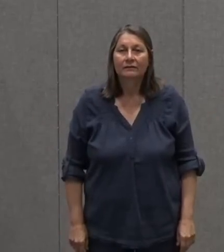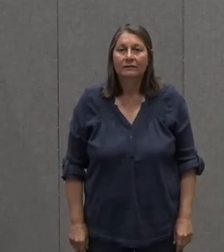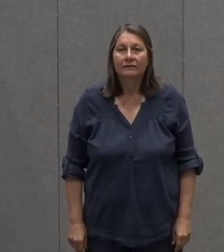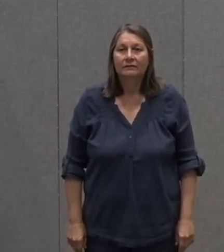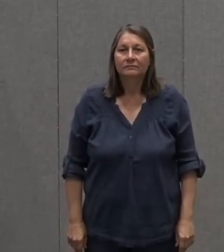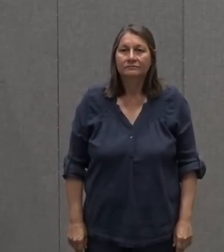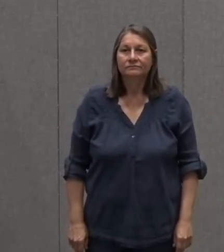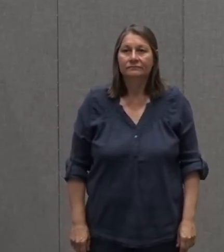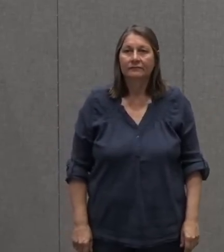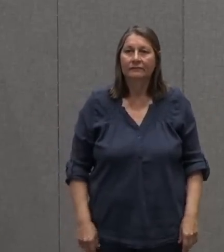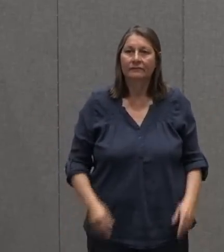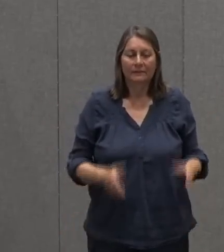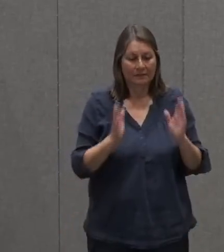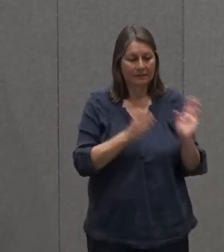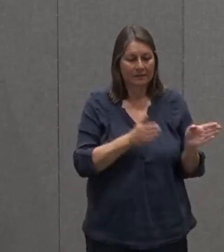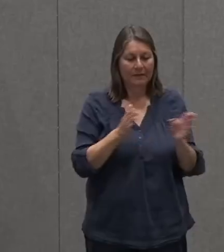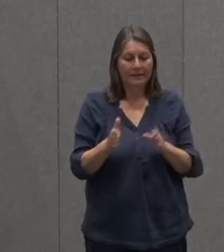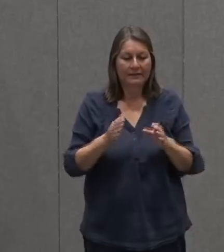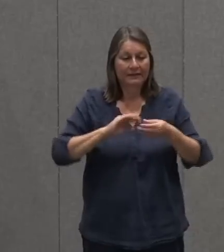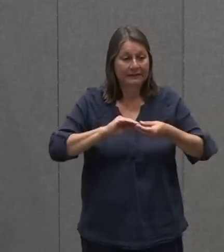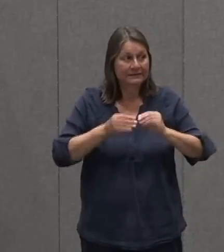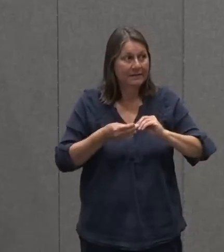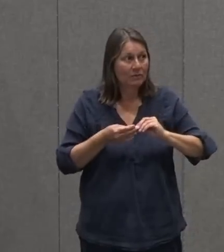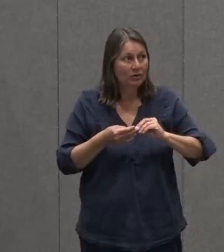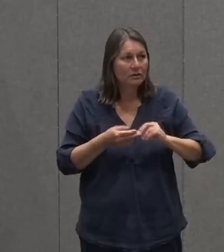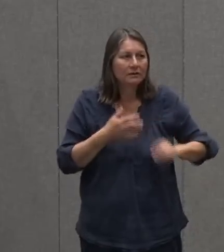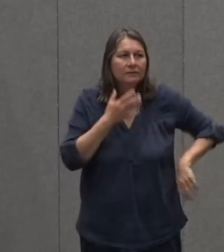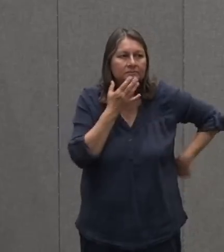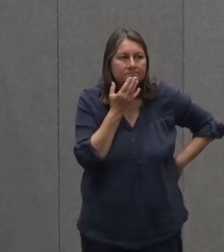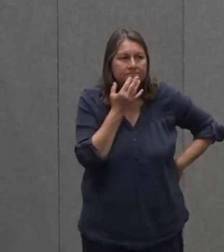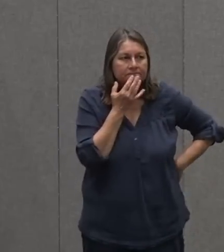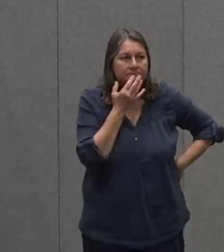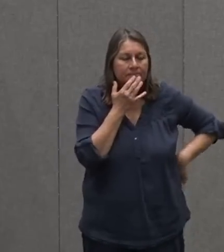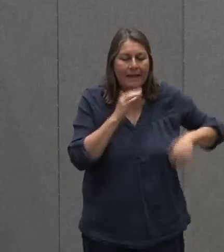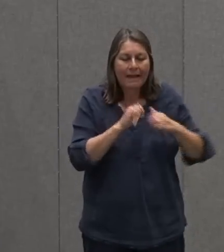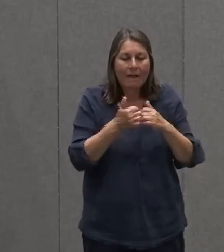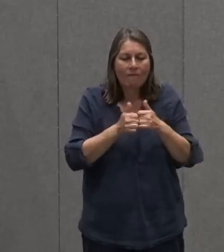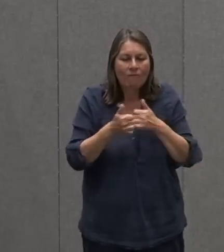I know my next number, I've got to figure out how far,